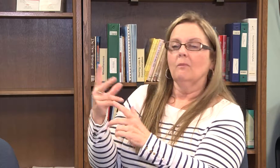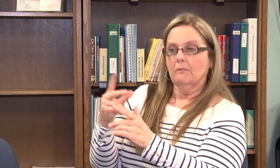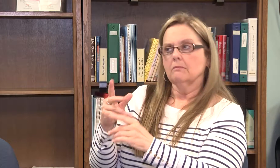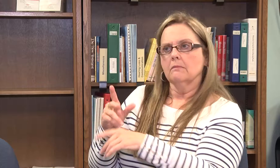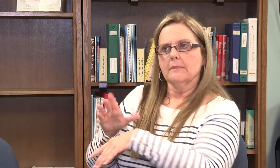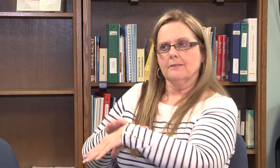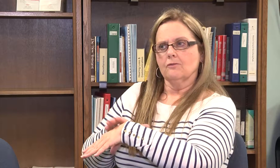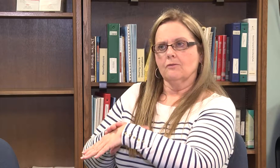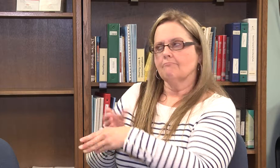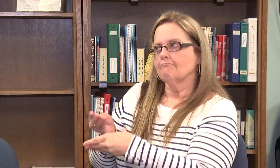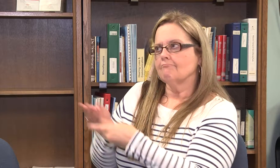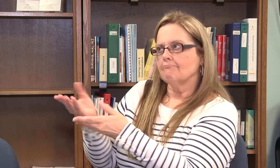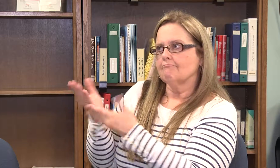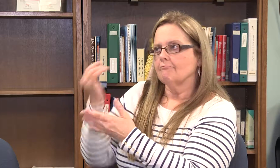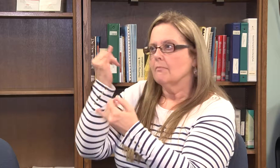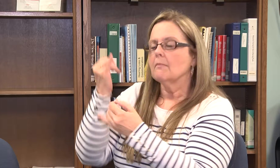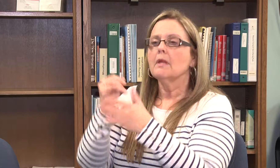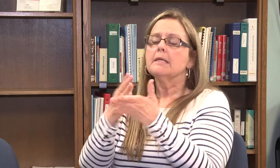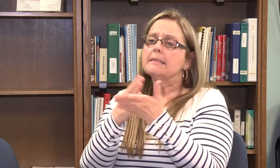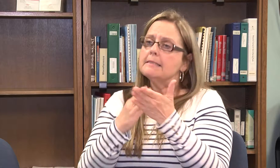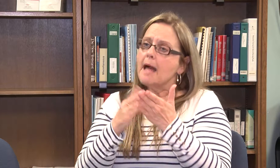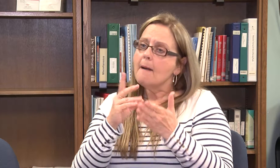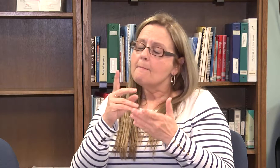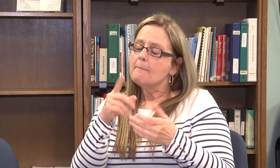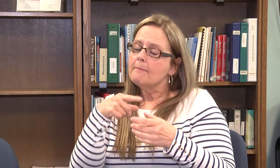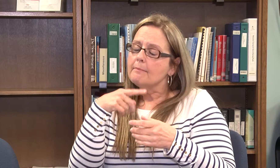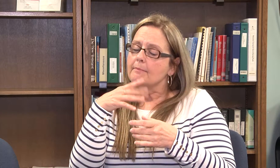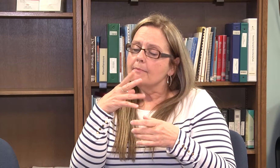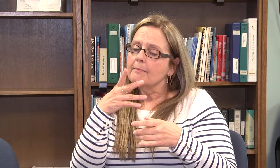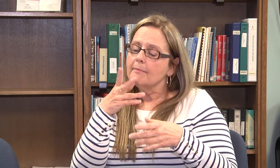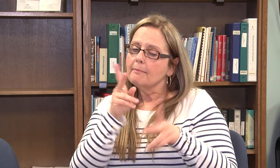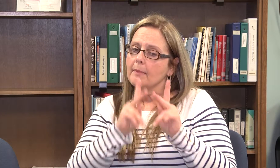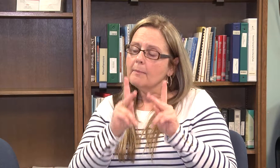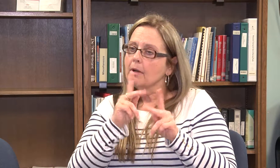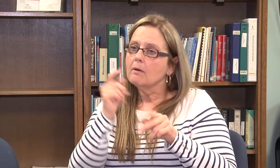Making sure that there are large LED screens for displaying announcements.